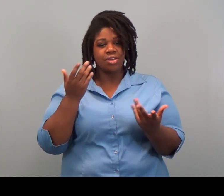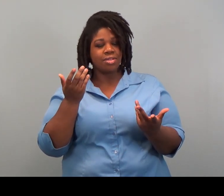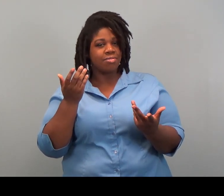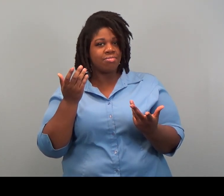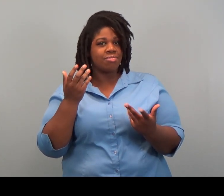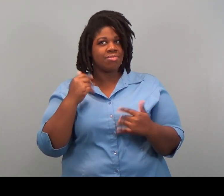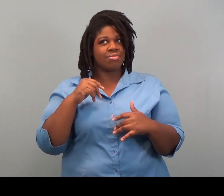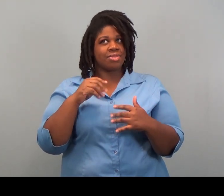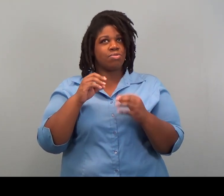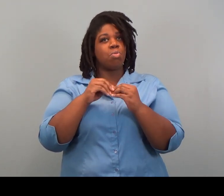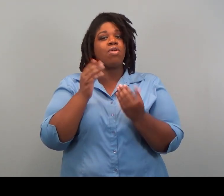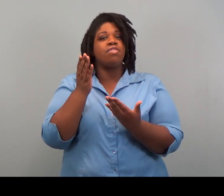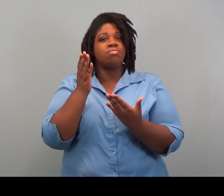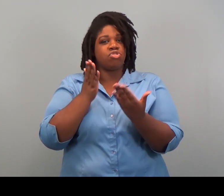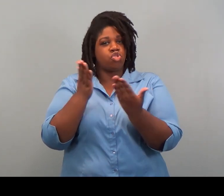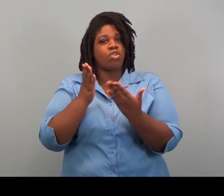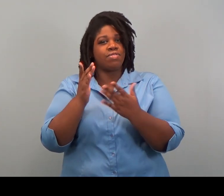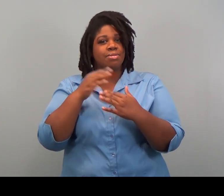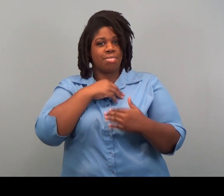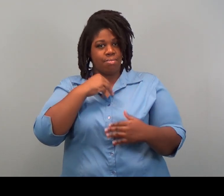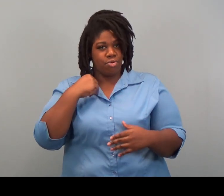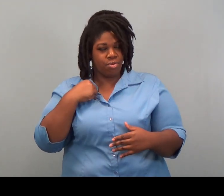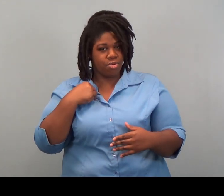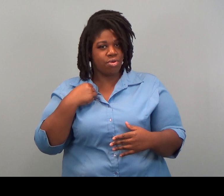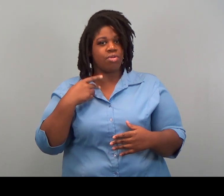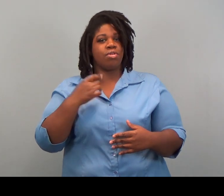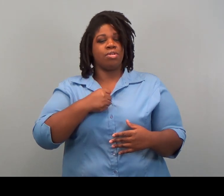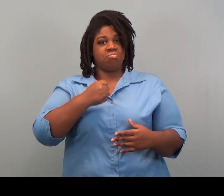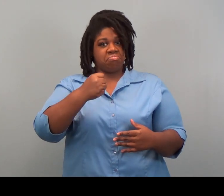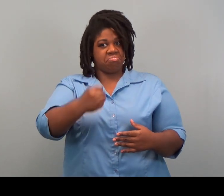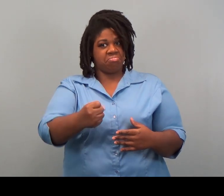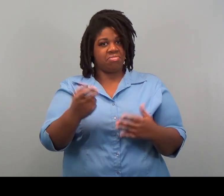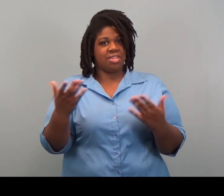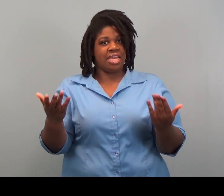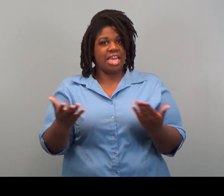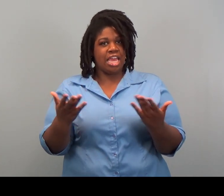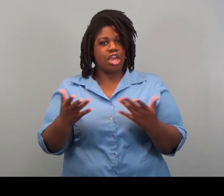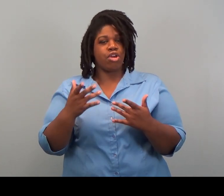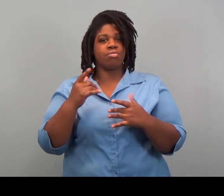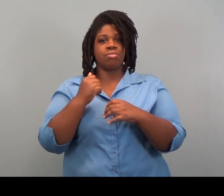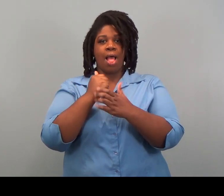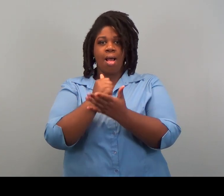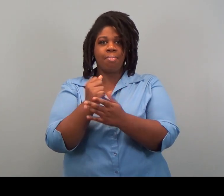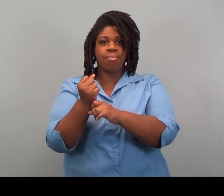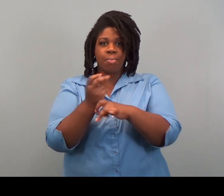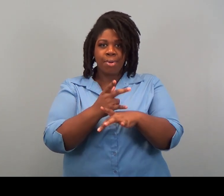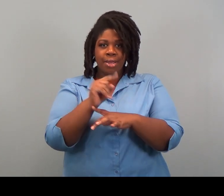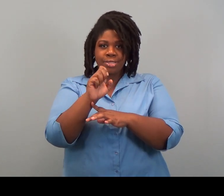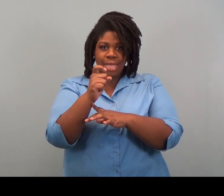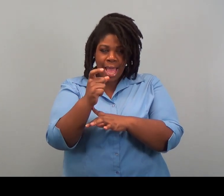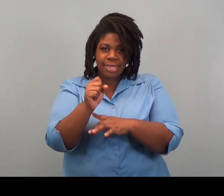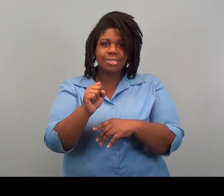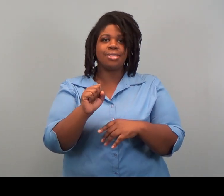I was stationed here at Community Action Duluth to prepare taxes and do financial literacy education